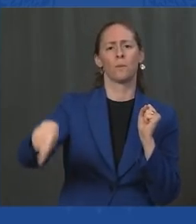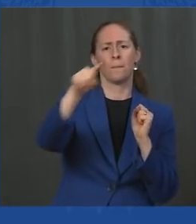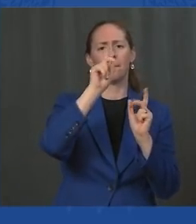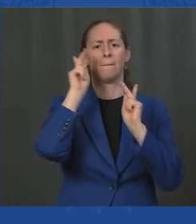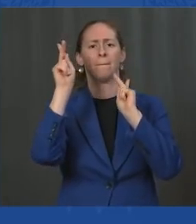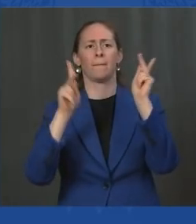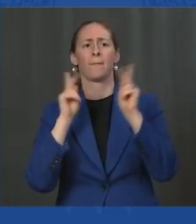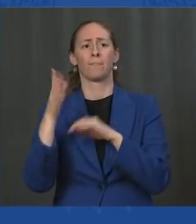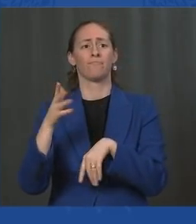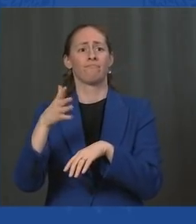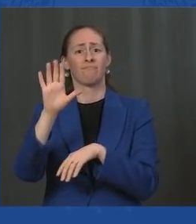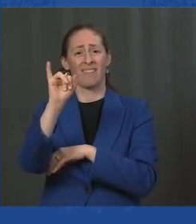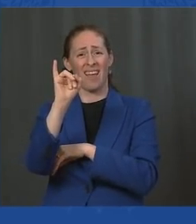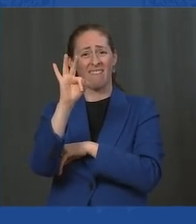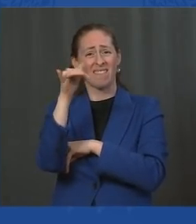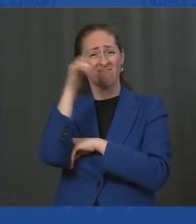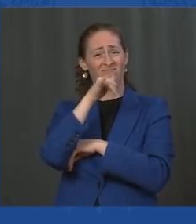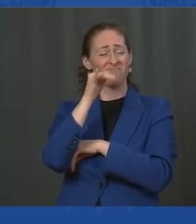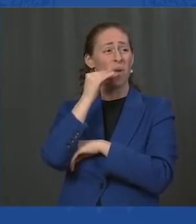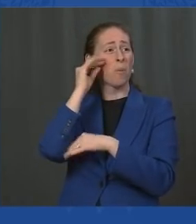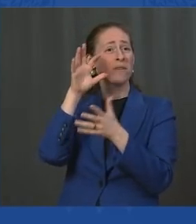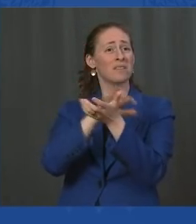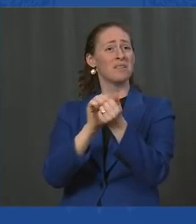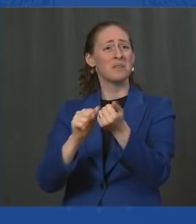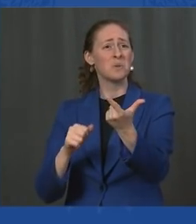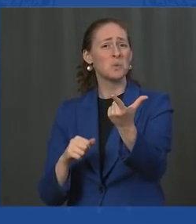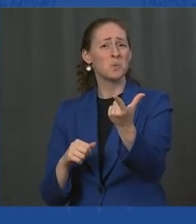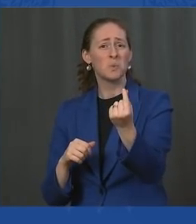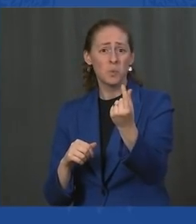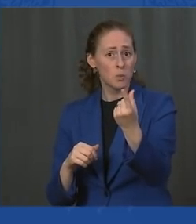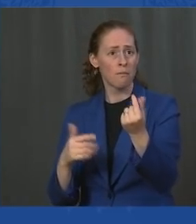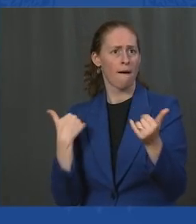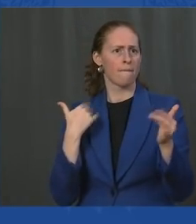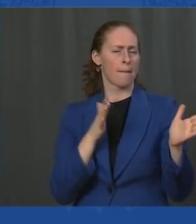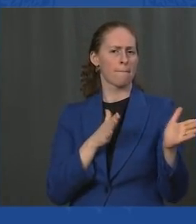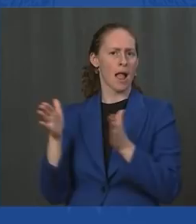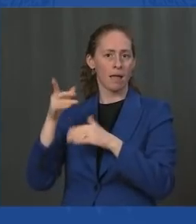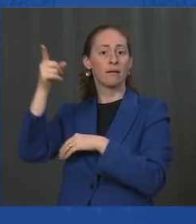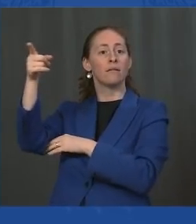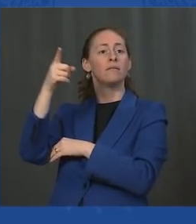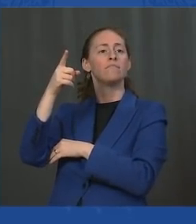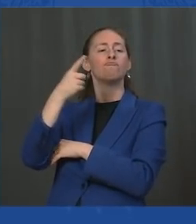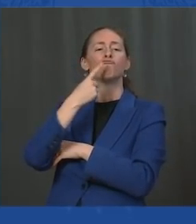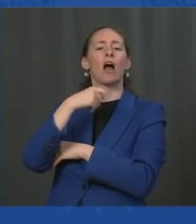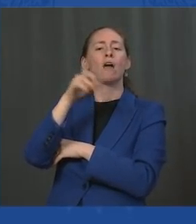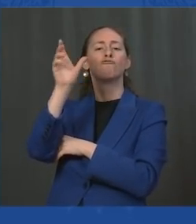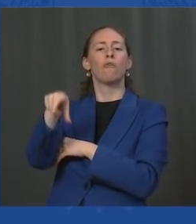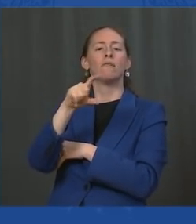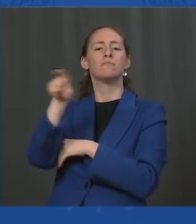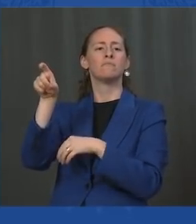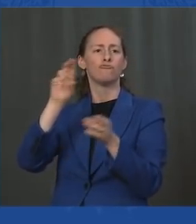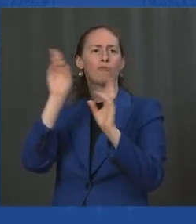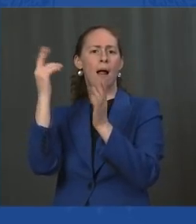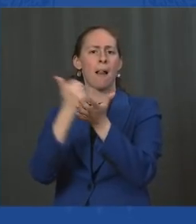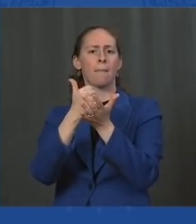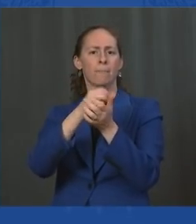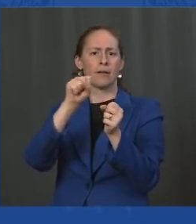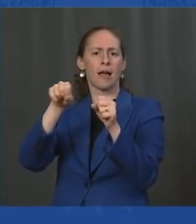American Red Cross to open almost 50 shelters across the Gulf Coast. We know that there is much to be done